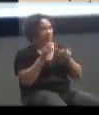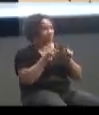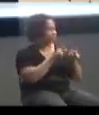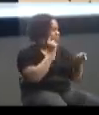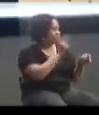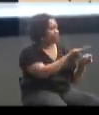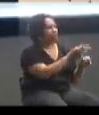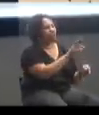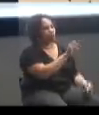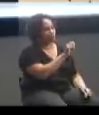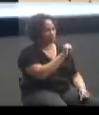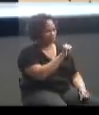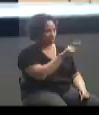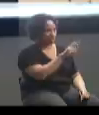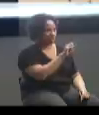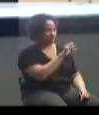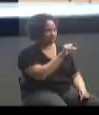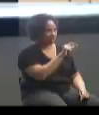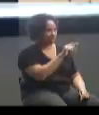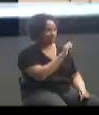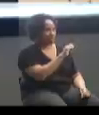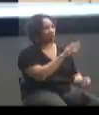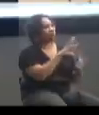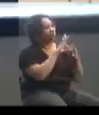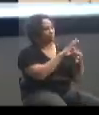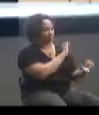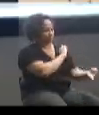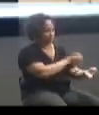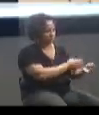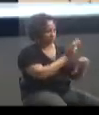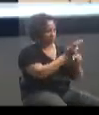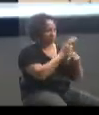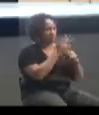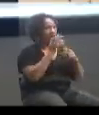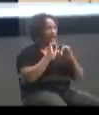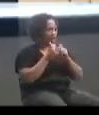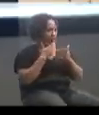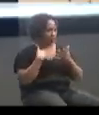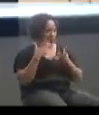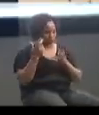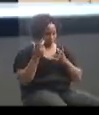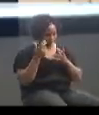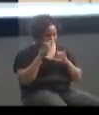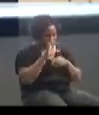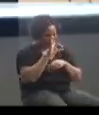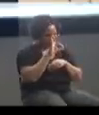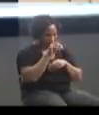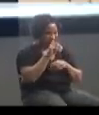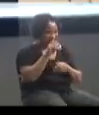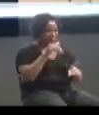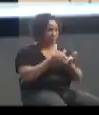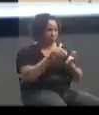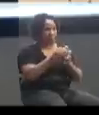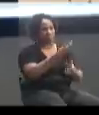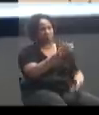SERVICES AS WE CAN HAVE ON REAL ESTATE AND REAL ESTATE-RELATED ENERGY CONSUMPTION. HOW?